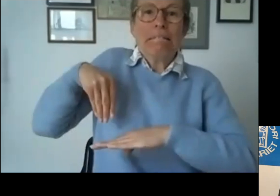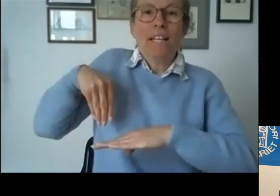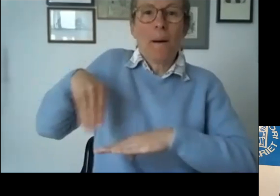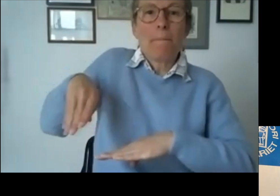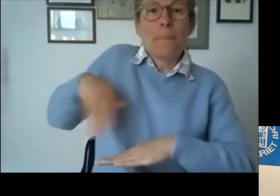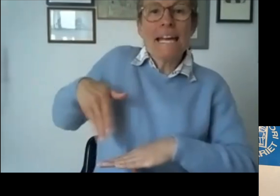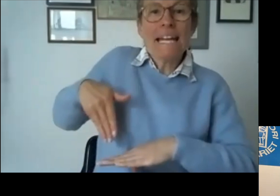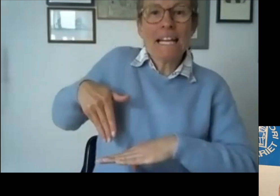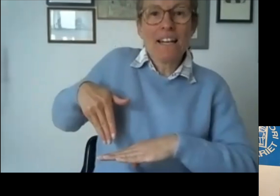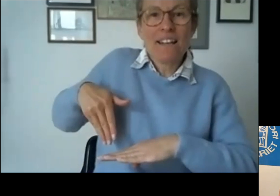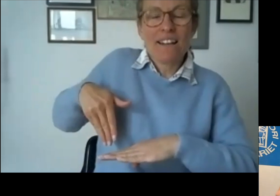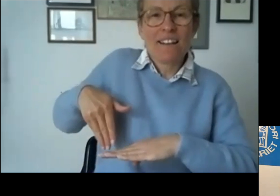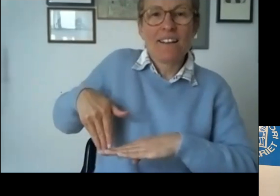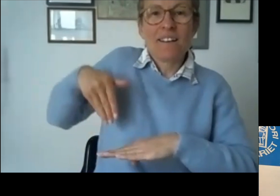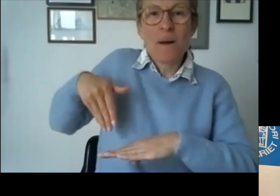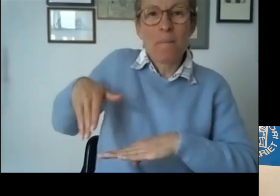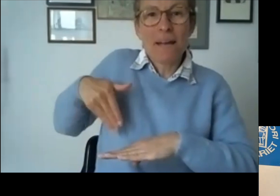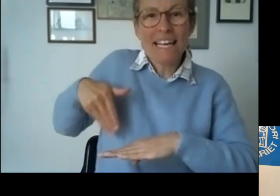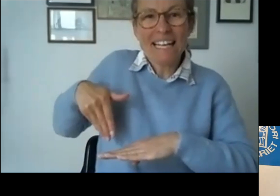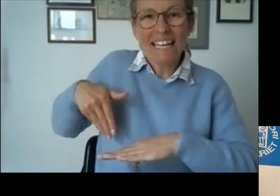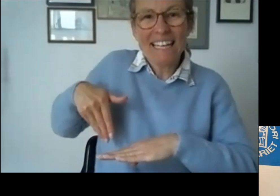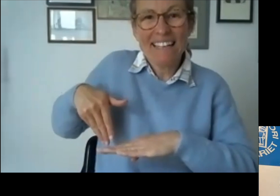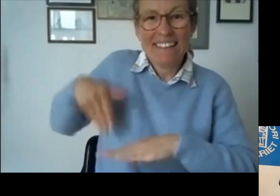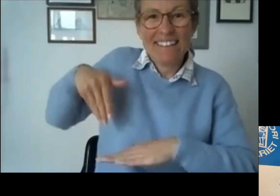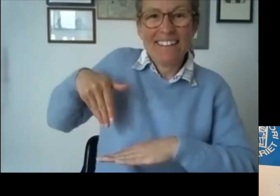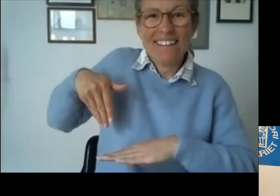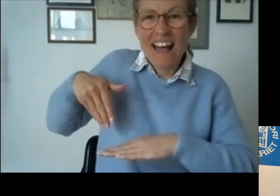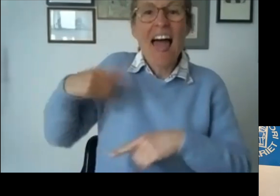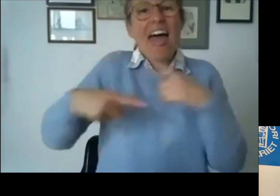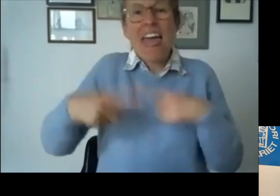So we have had to lift that hand and say "leg" like this - "ben"